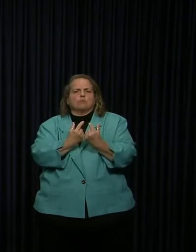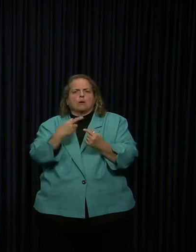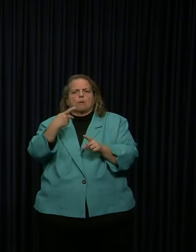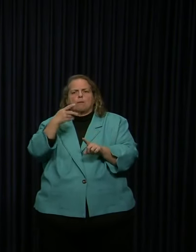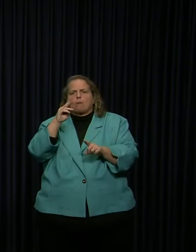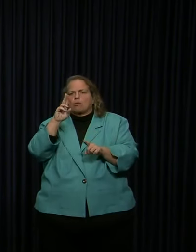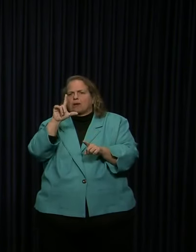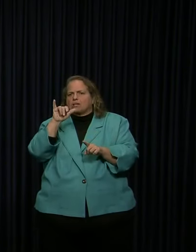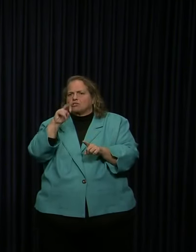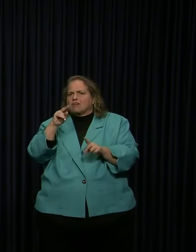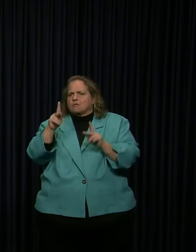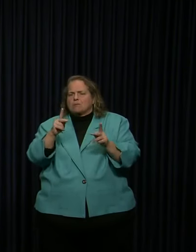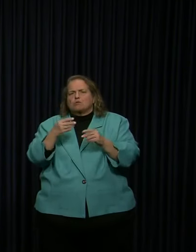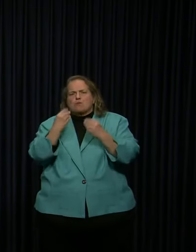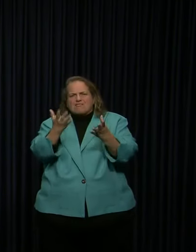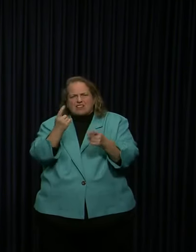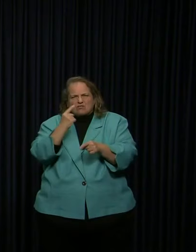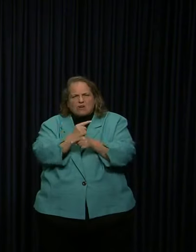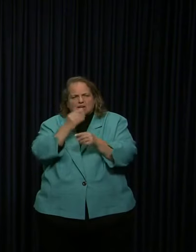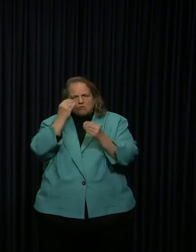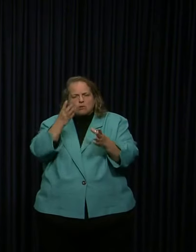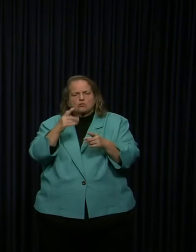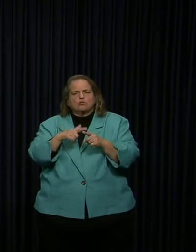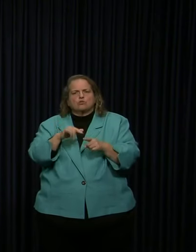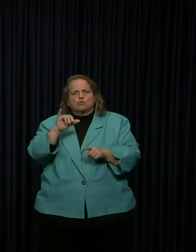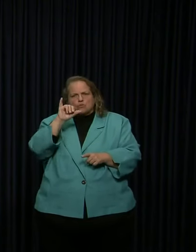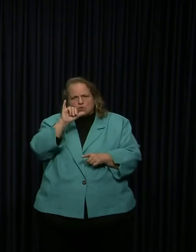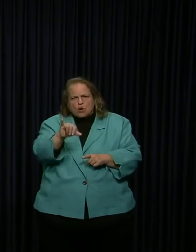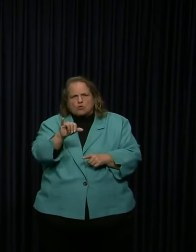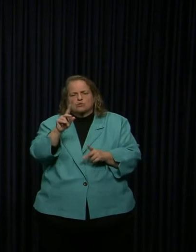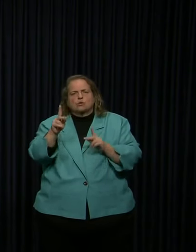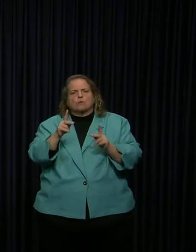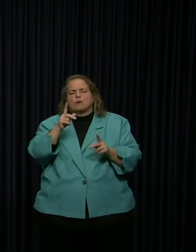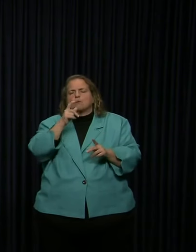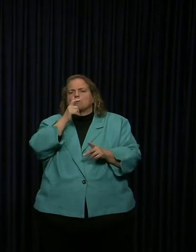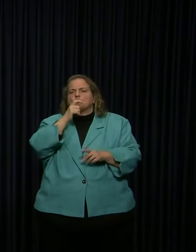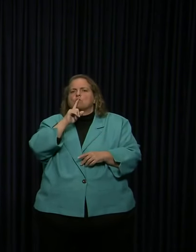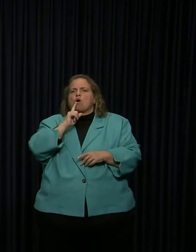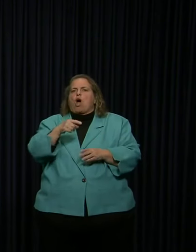RIGHT NOW IS PEOPLE DIE WHEN THEY DON'T HAVE EQUAL ACCESS TO